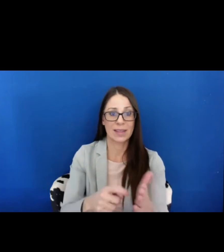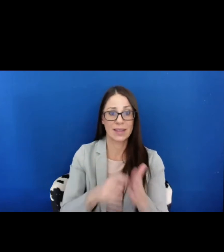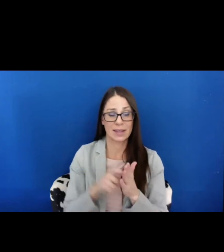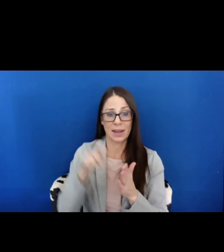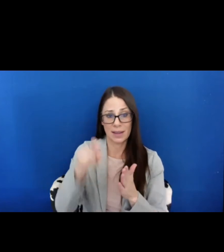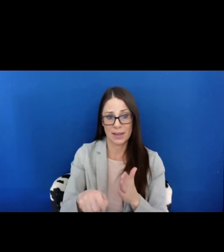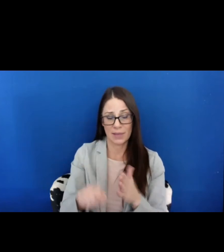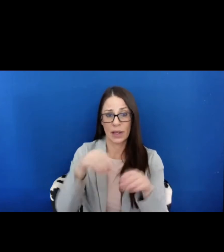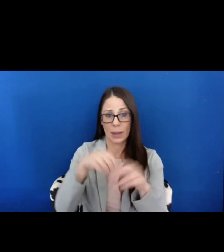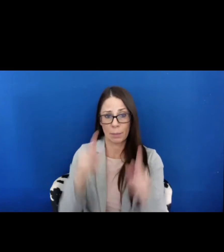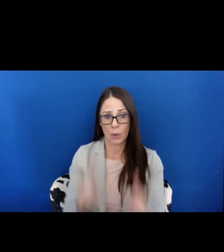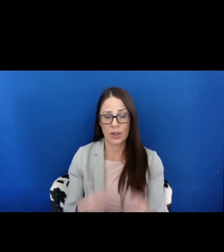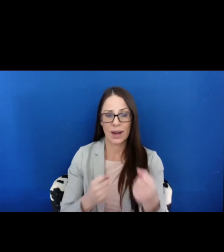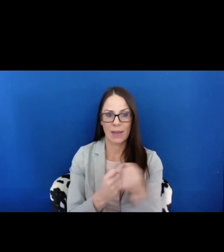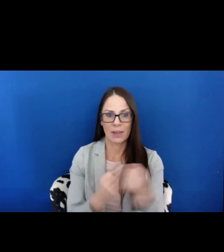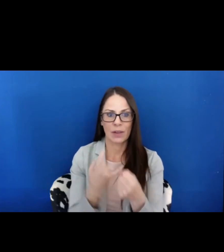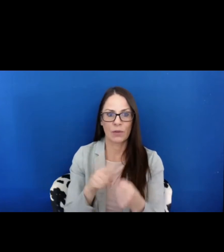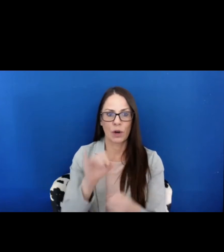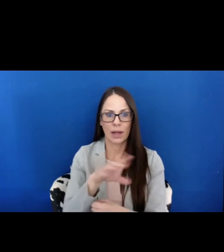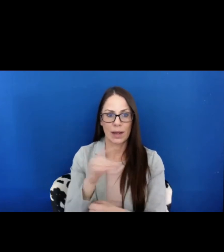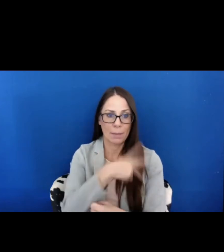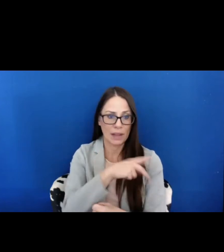for intellectually disabled patients, regardless of scenario, will help meet the